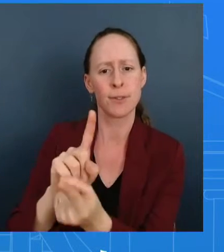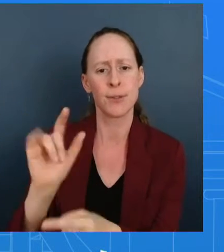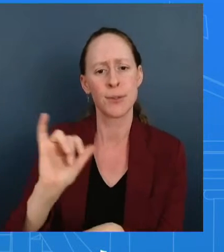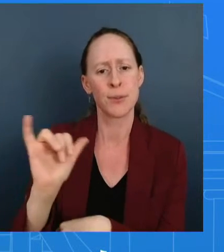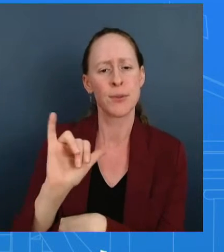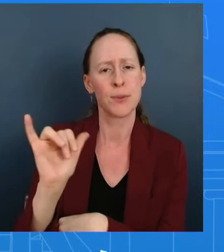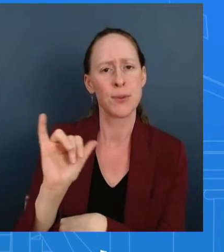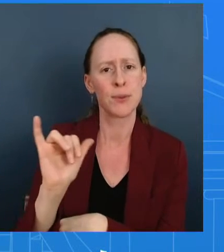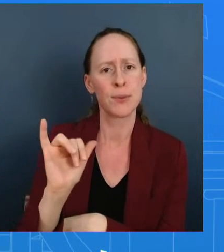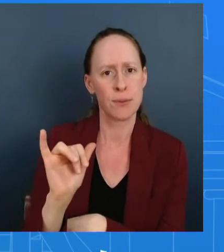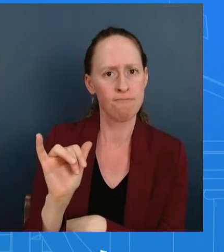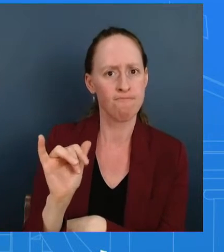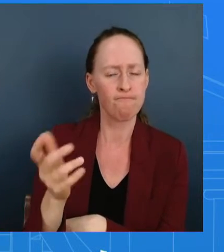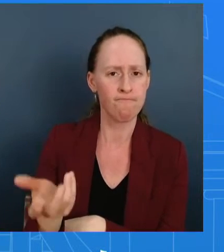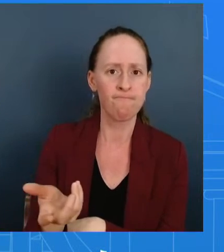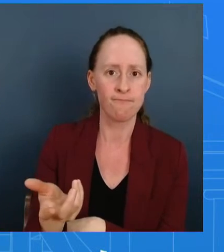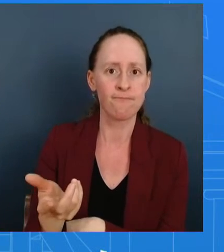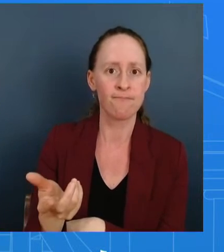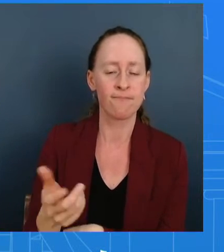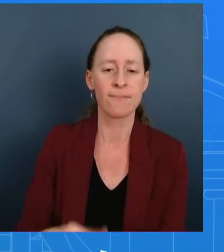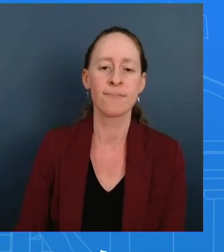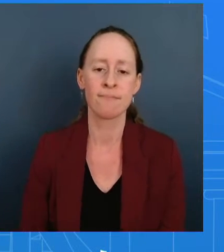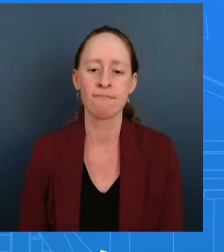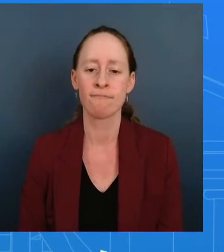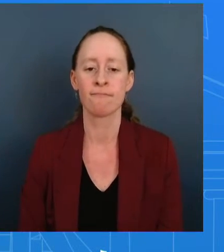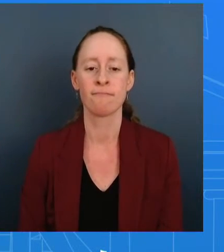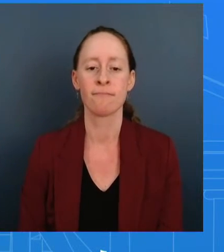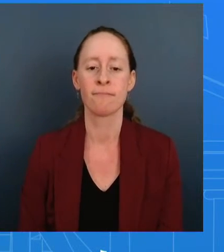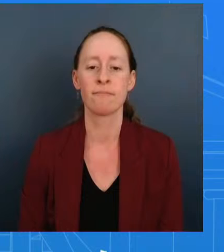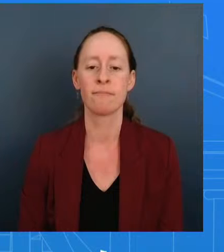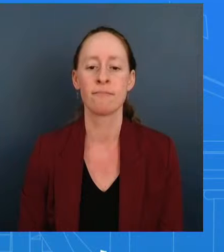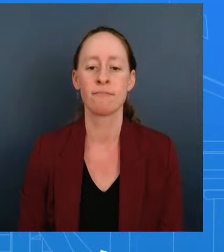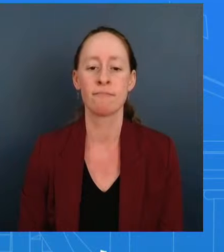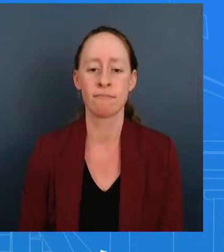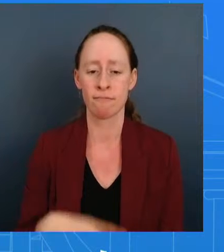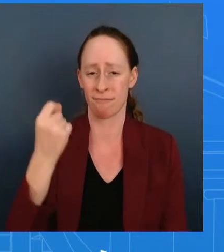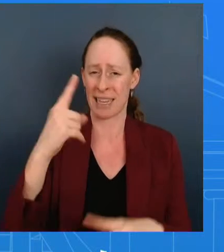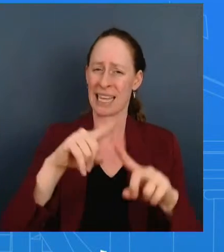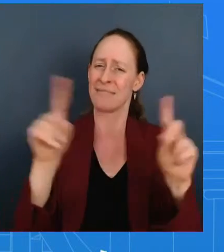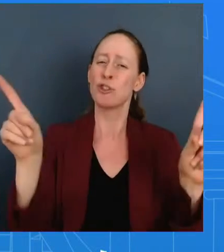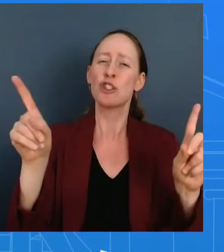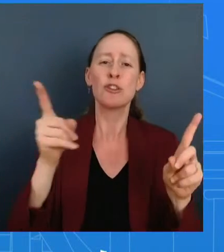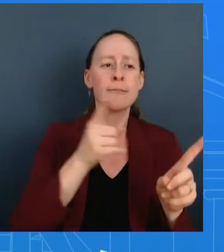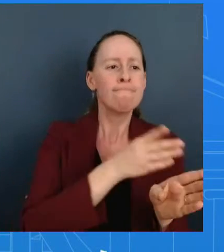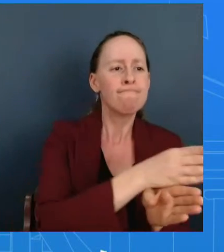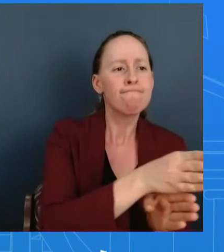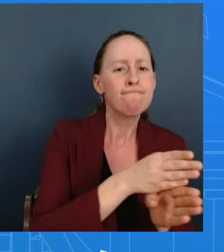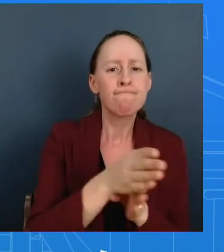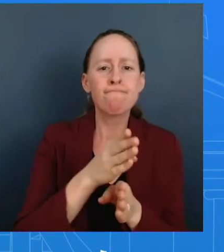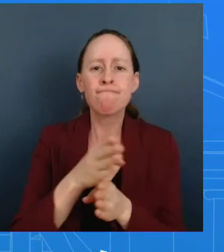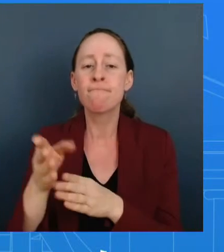They -- there tends to be dermatologist from -- or dermatologist to neurolog- -- neurologists who come through here --